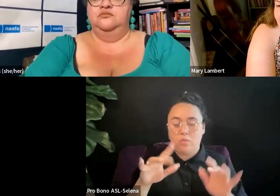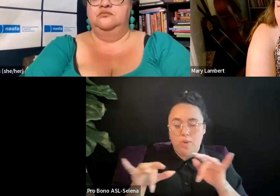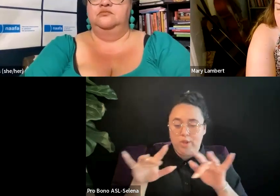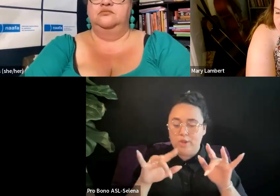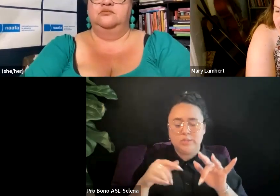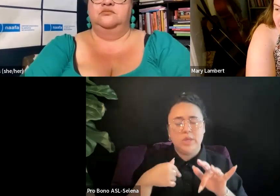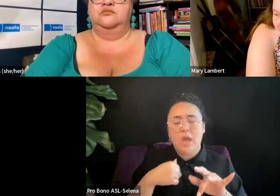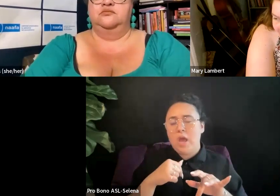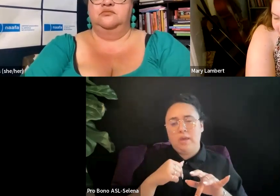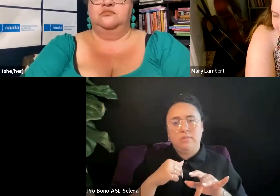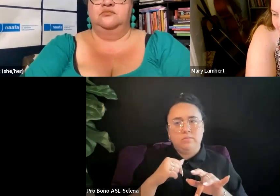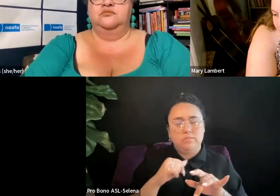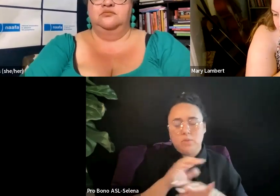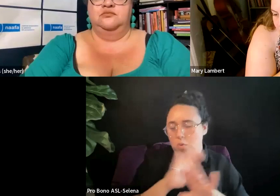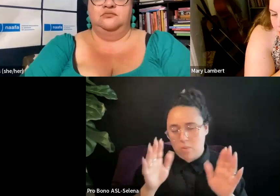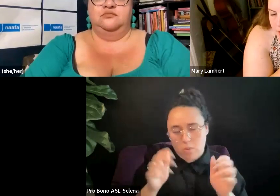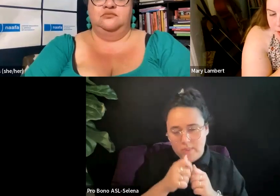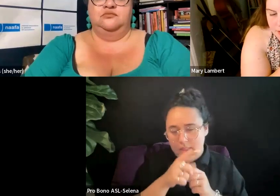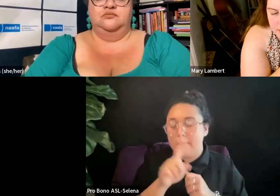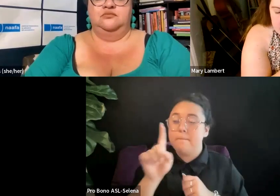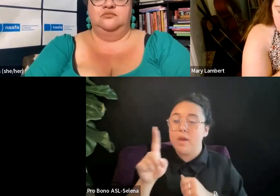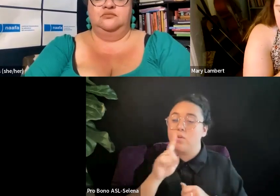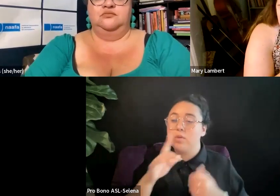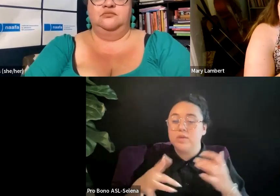it was really exciting. The air that sign me on.